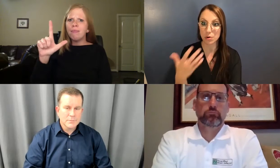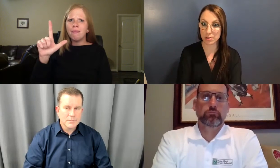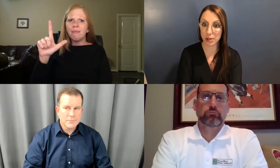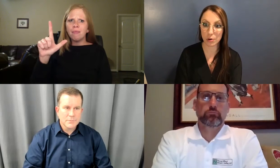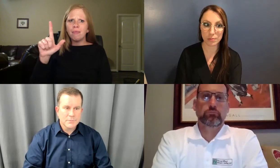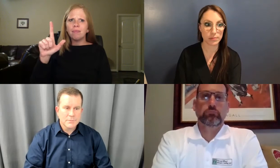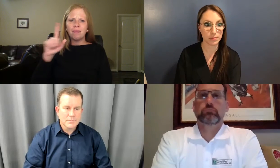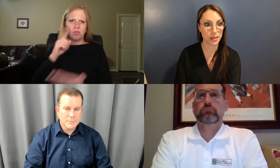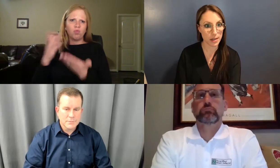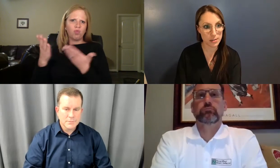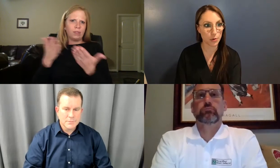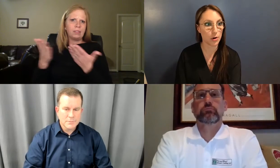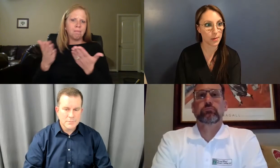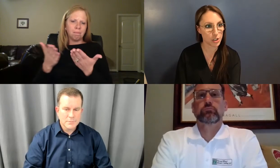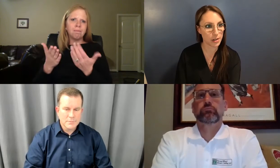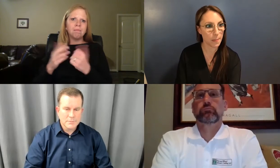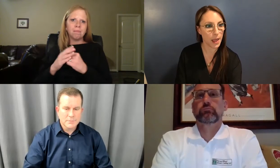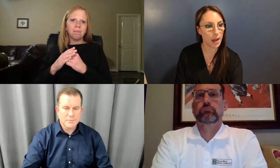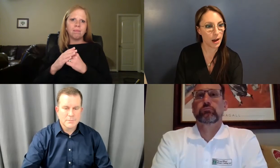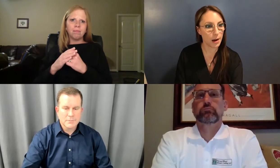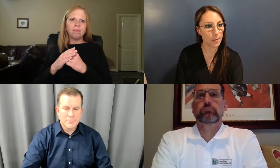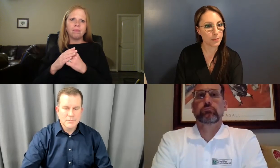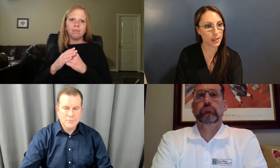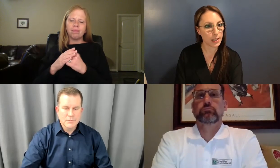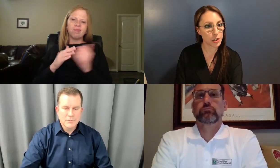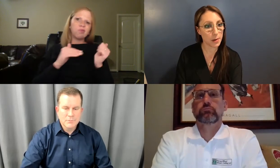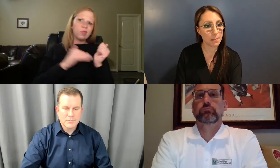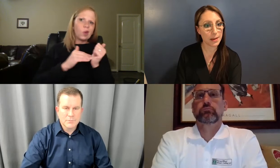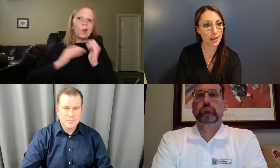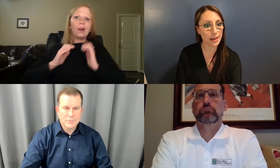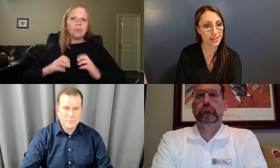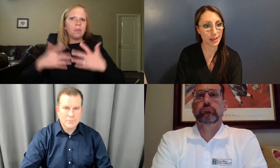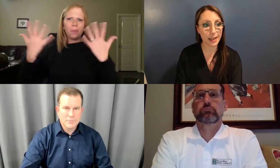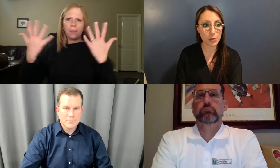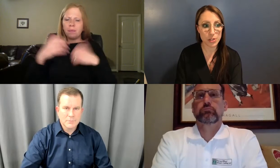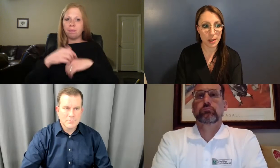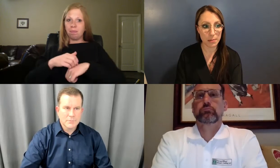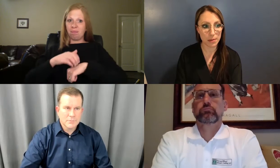or be a customer or a patient. English might be a second language to them,